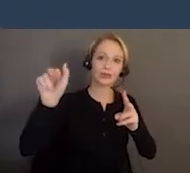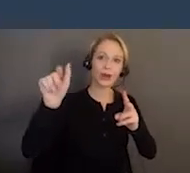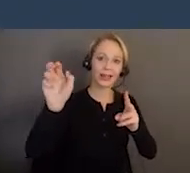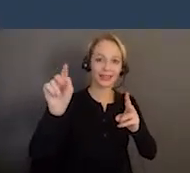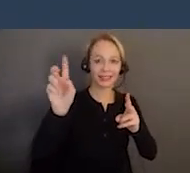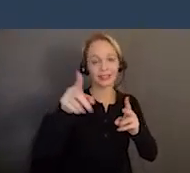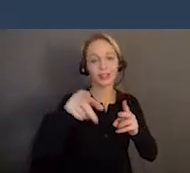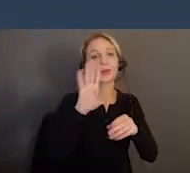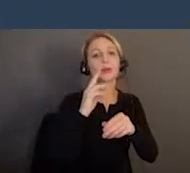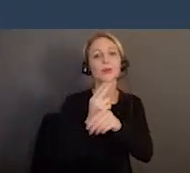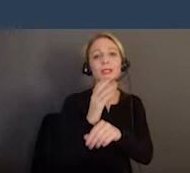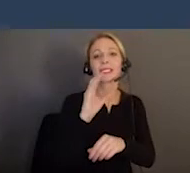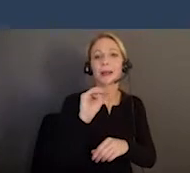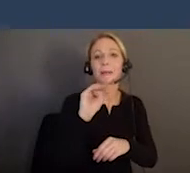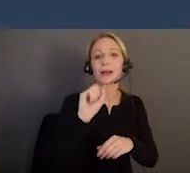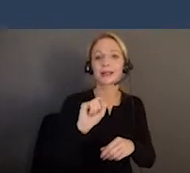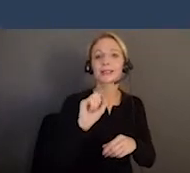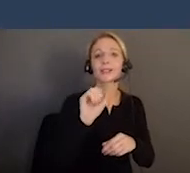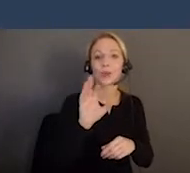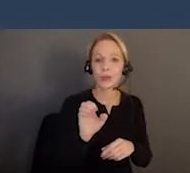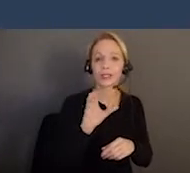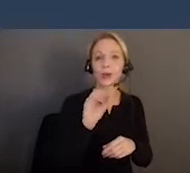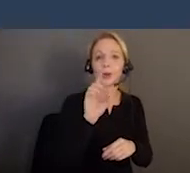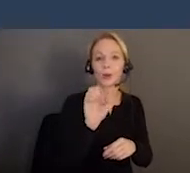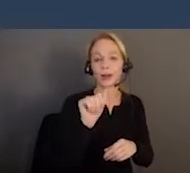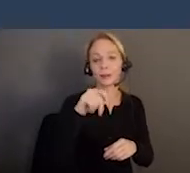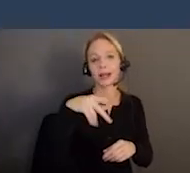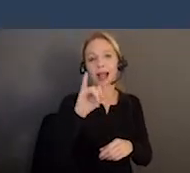AND USE A CMS SOURCE CODE SHOWN ON THIS SLIDE.